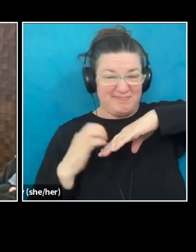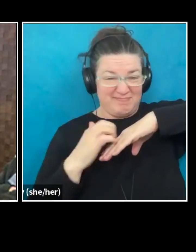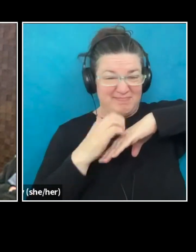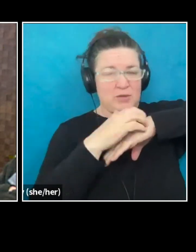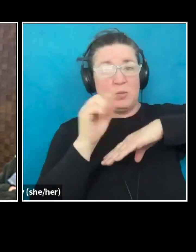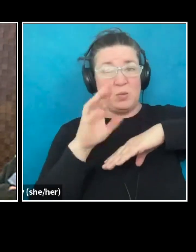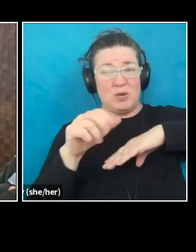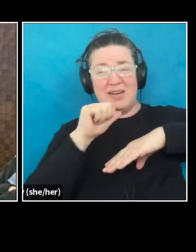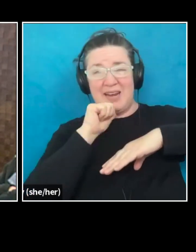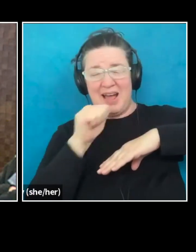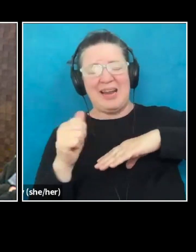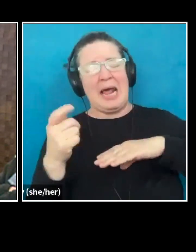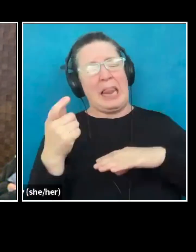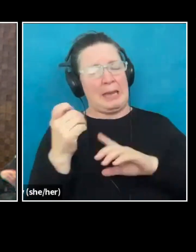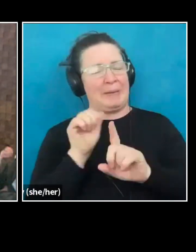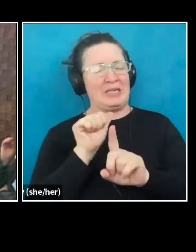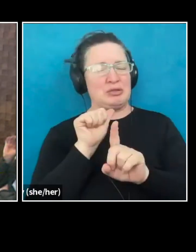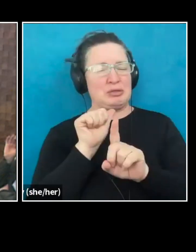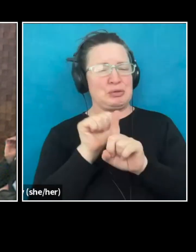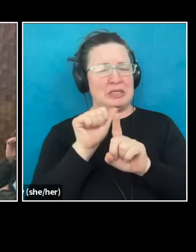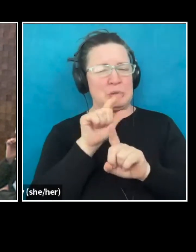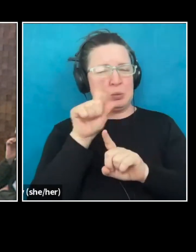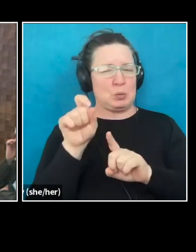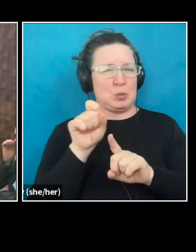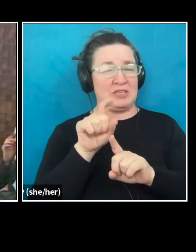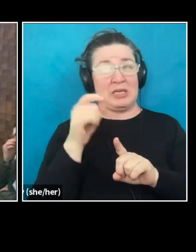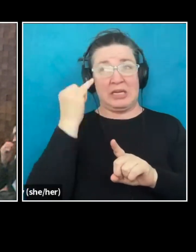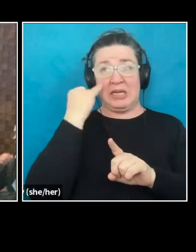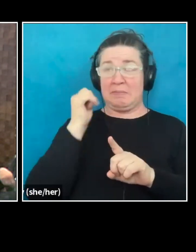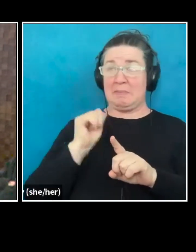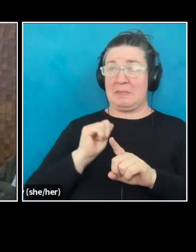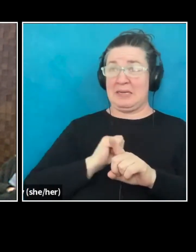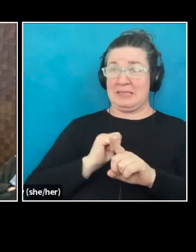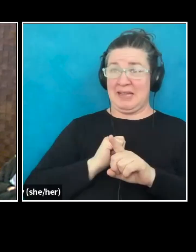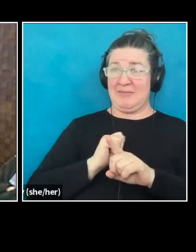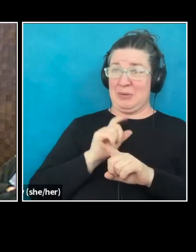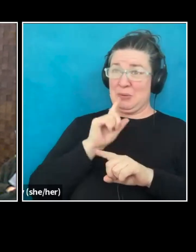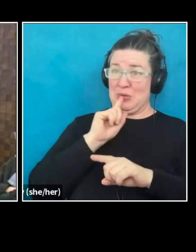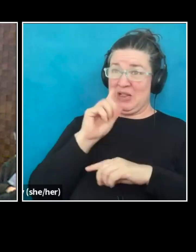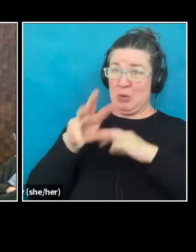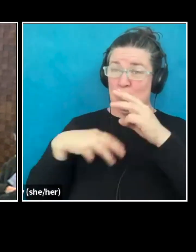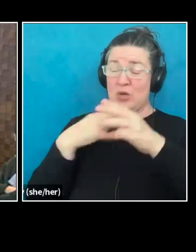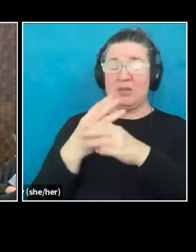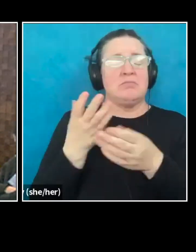the wild like I might not know how to answer that correctly. Um so either like another visual clue